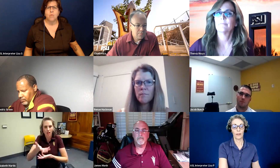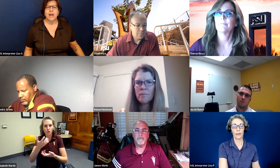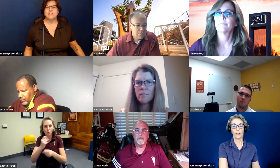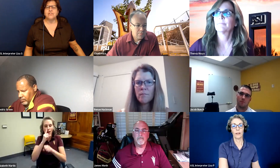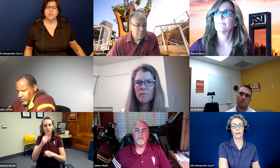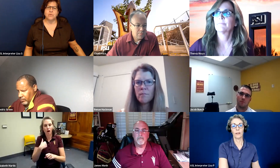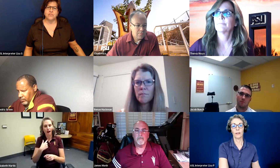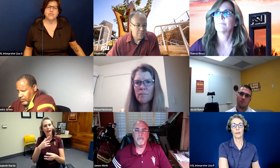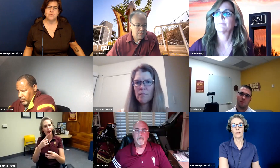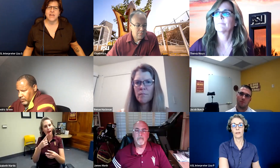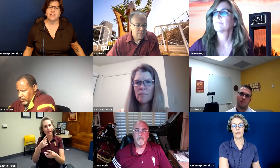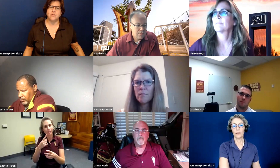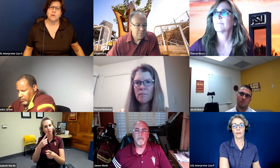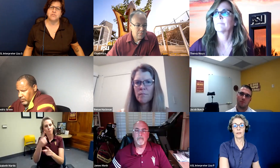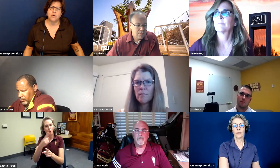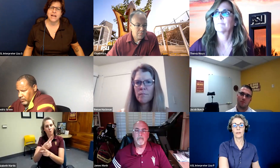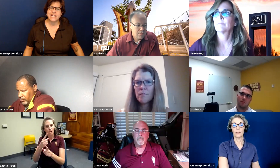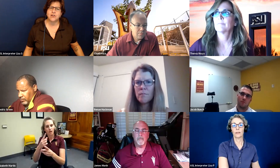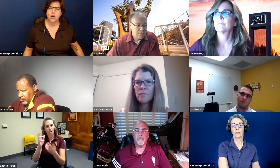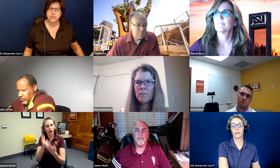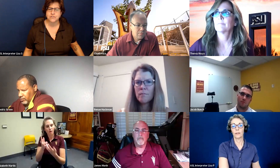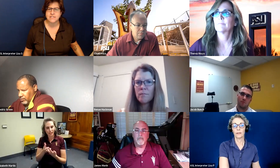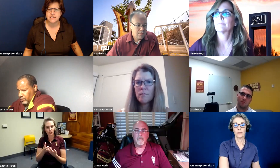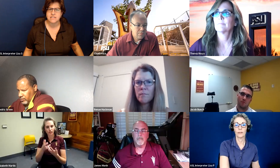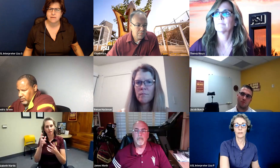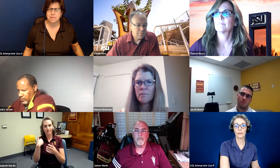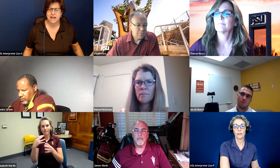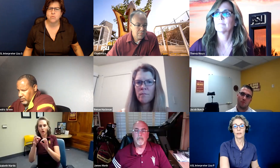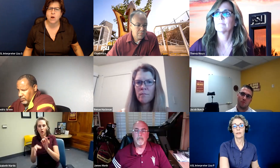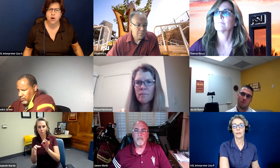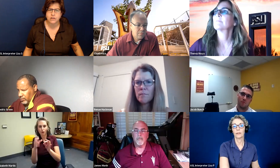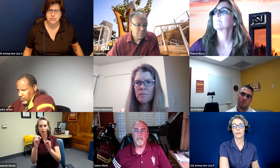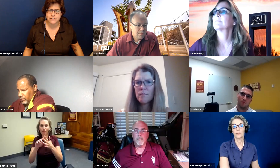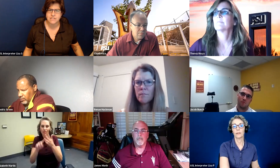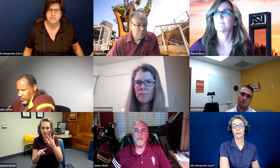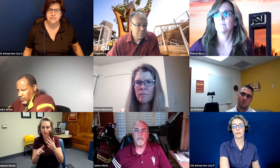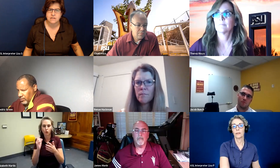When I started was a student with ASU, I was told I needed card services. But I didn't want card services.